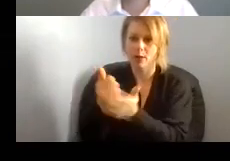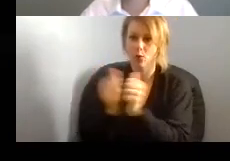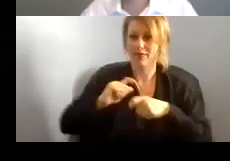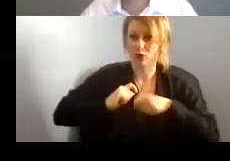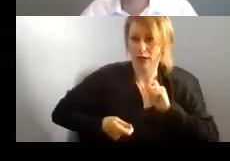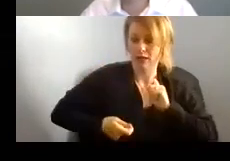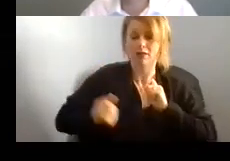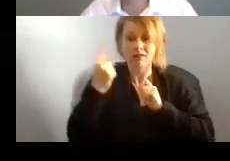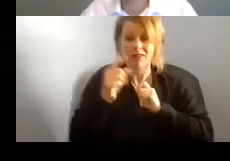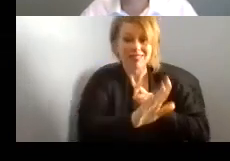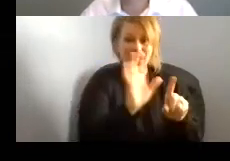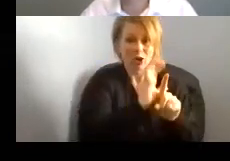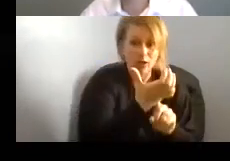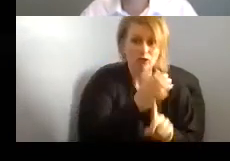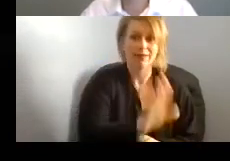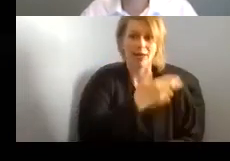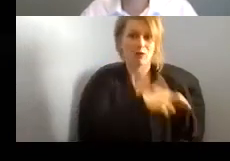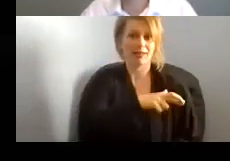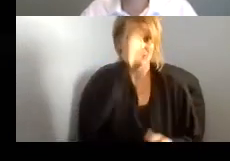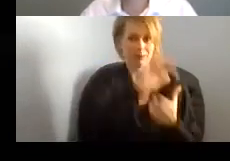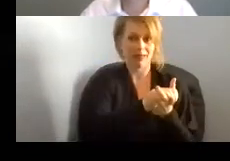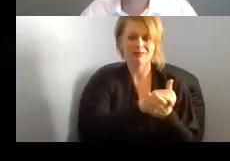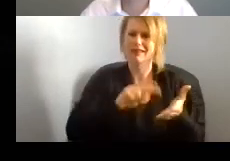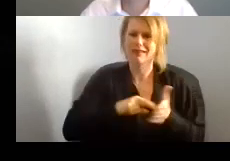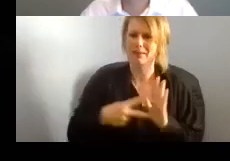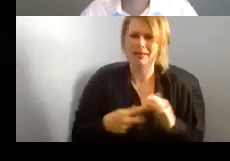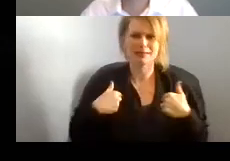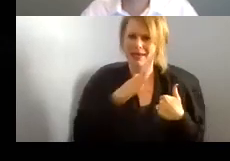of their religious beliefs, then I would have never had the – given this woman